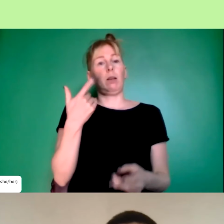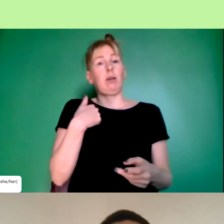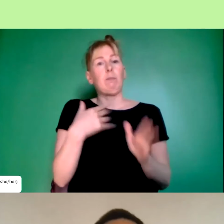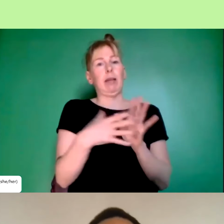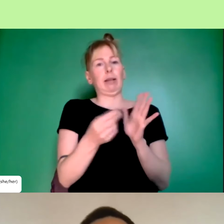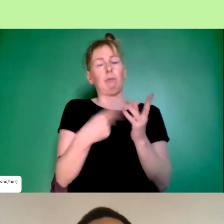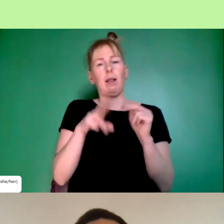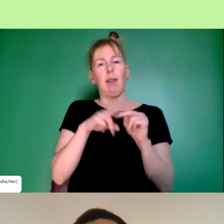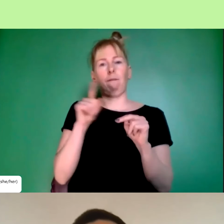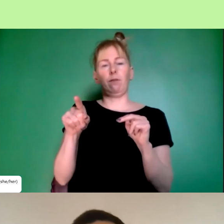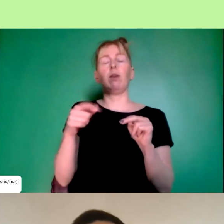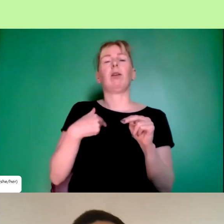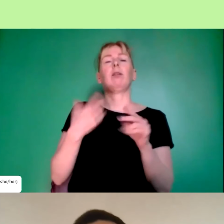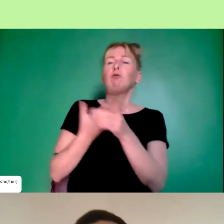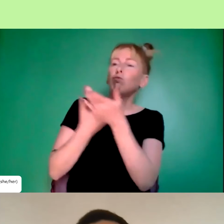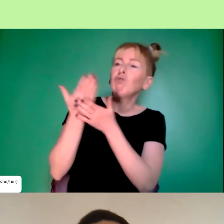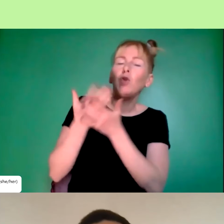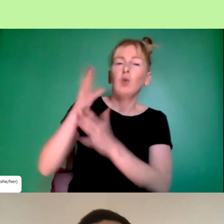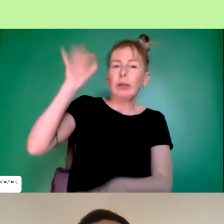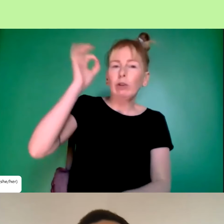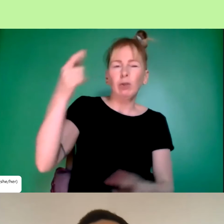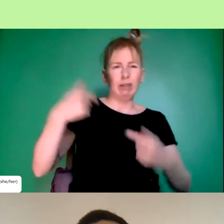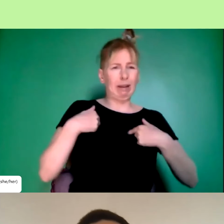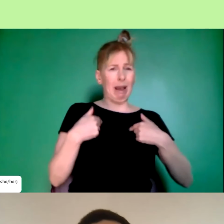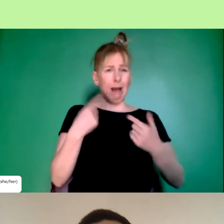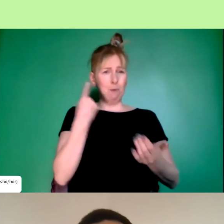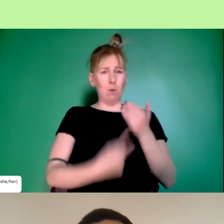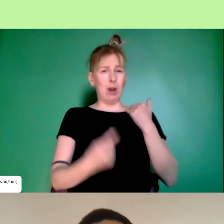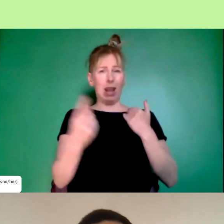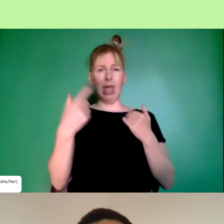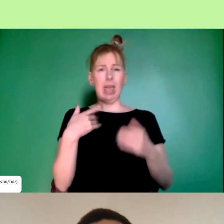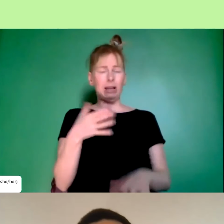Township in South Africa, I grew up in the township, I'm ghetto, I'm hood, right?